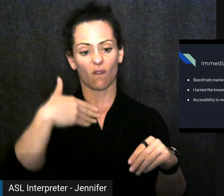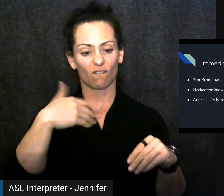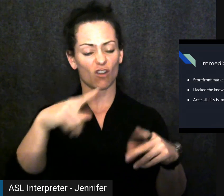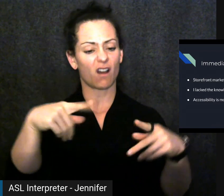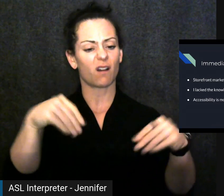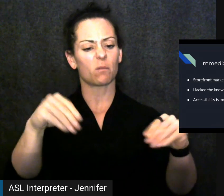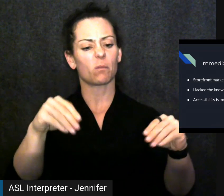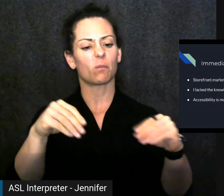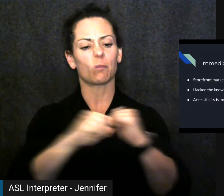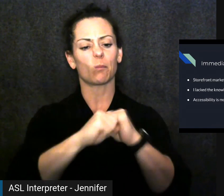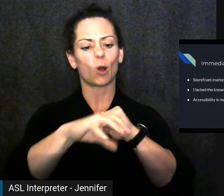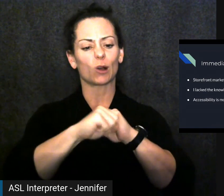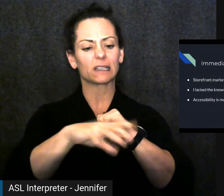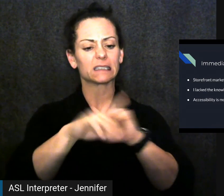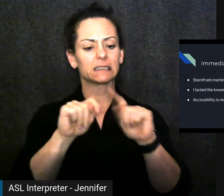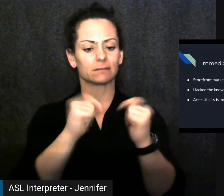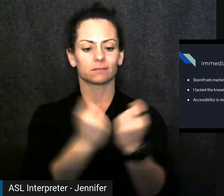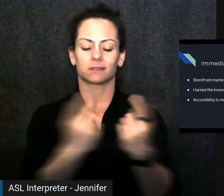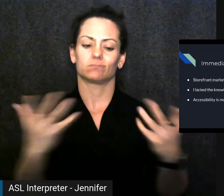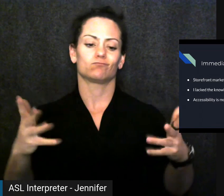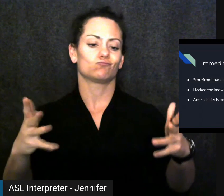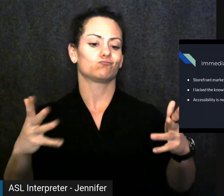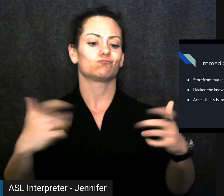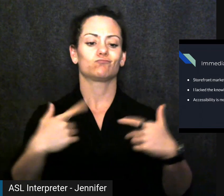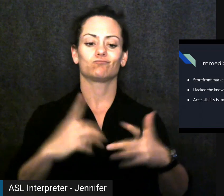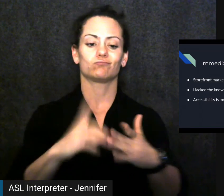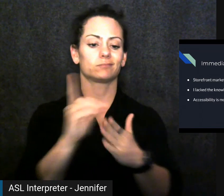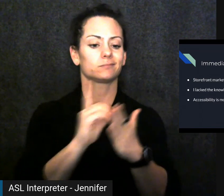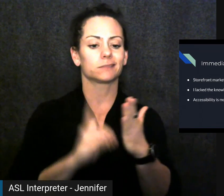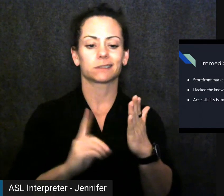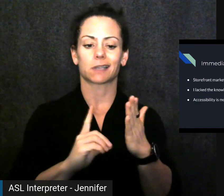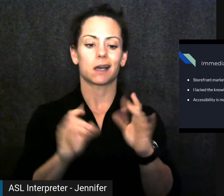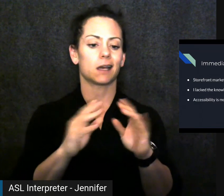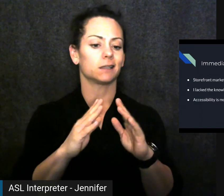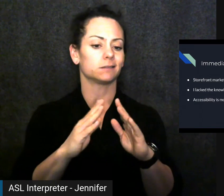an existing design system that was being used for ads,